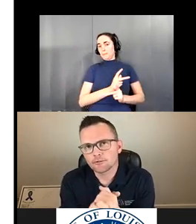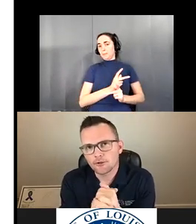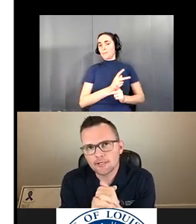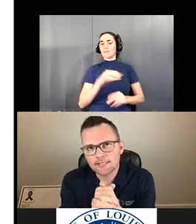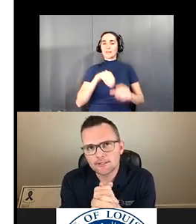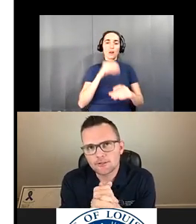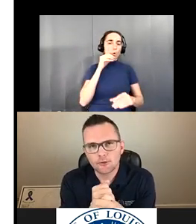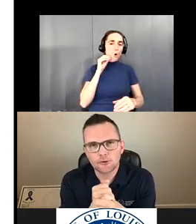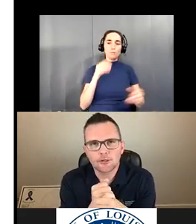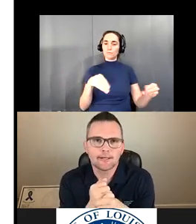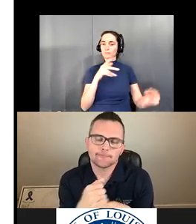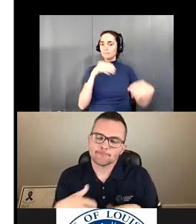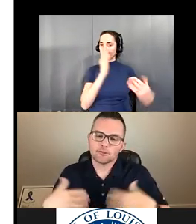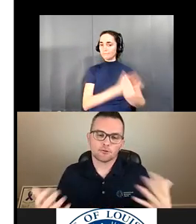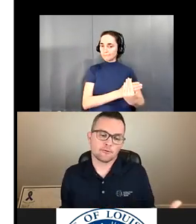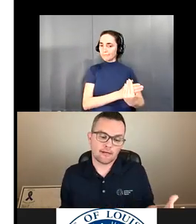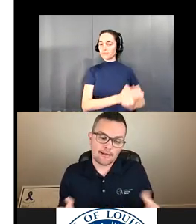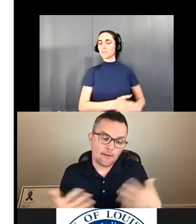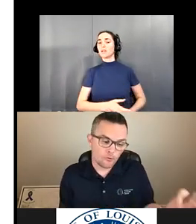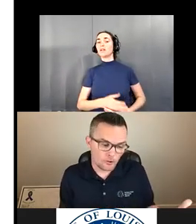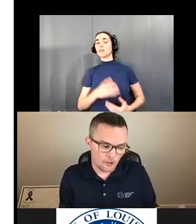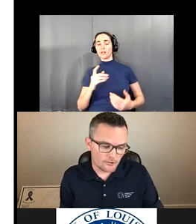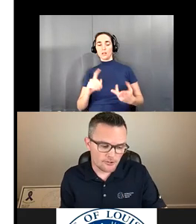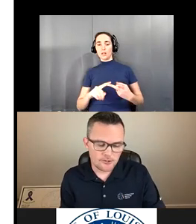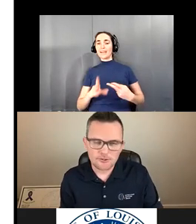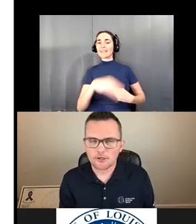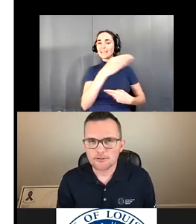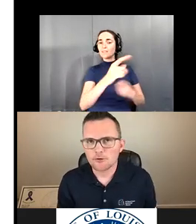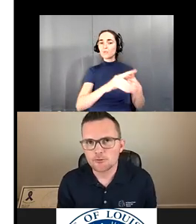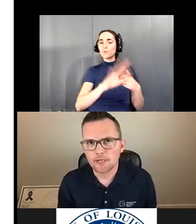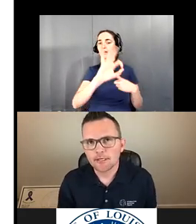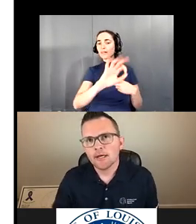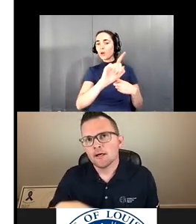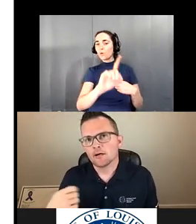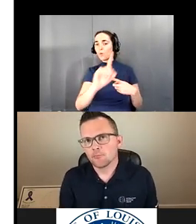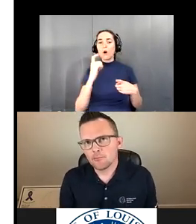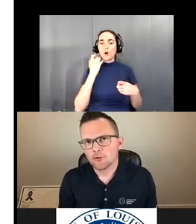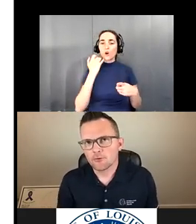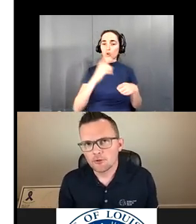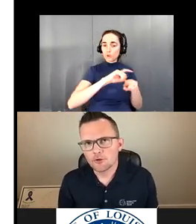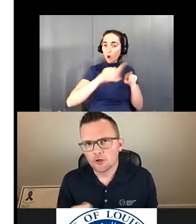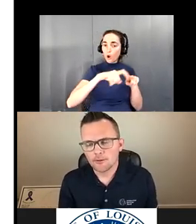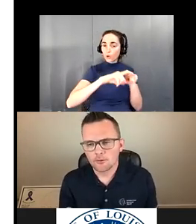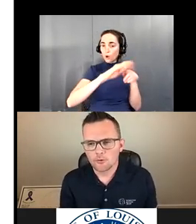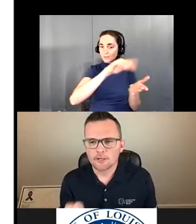turn these into your 911 call centers, so to speak. The people that when you call 911